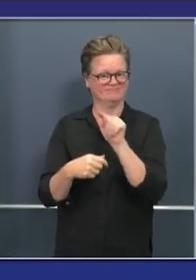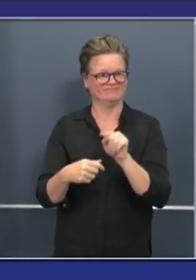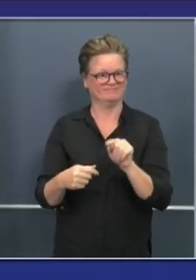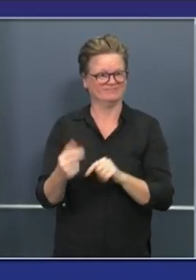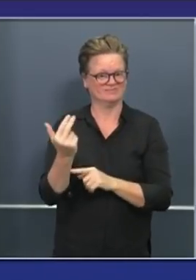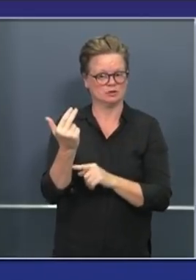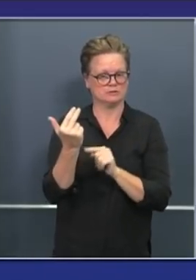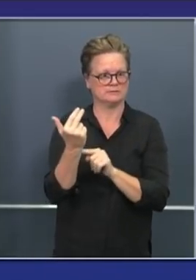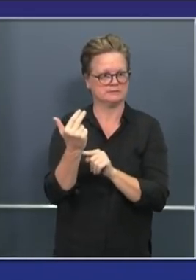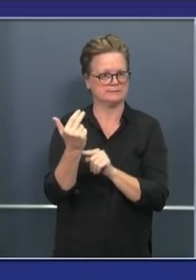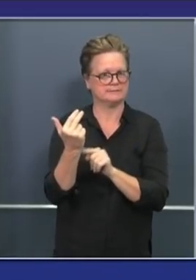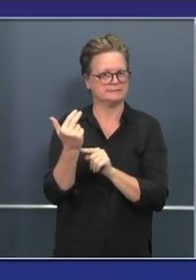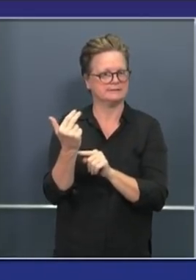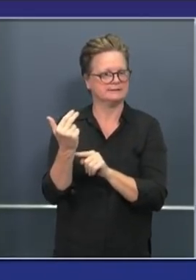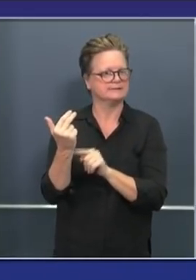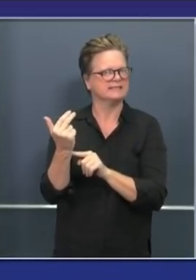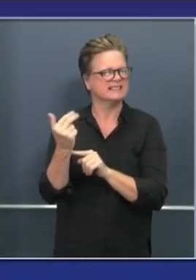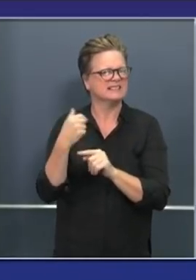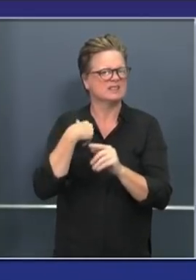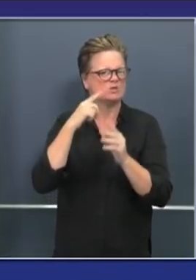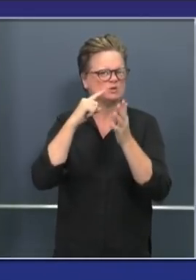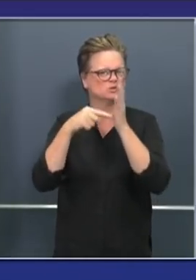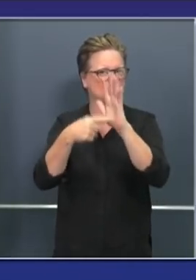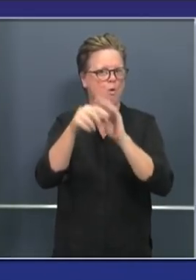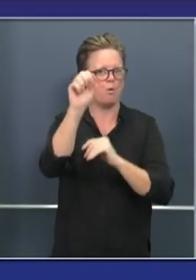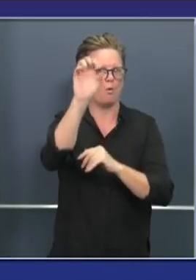13 COUNTIES. THIS SLIDE REPRESENTS THE